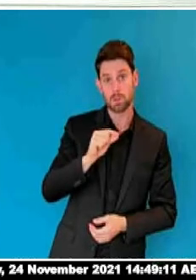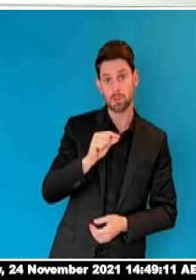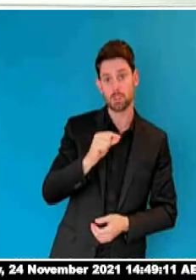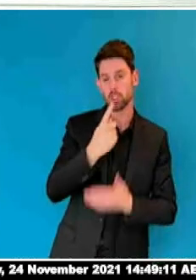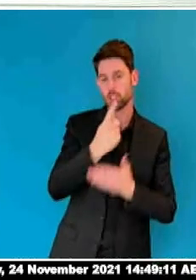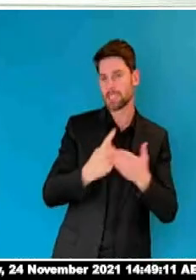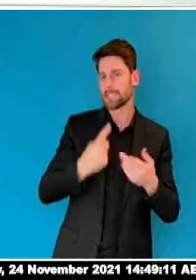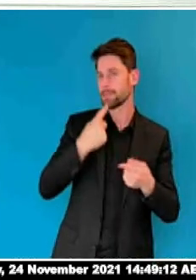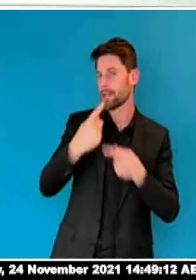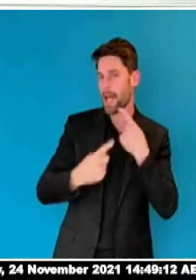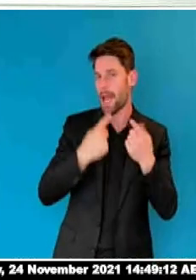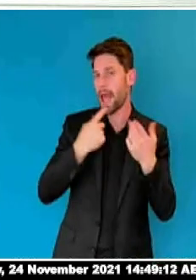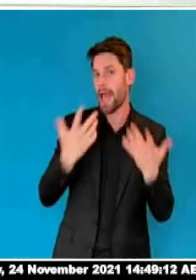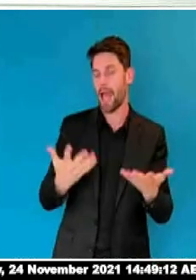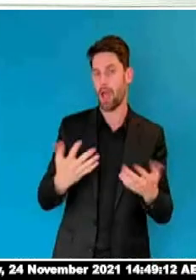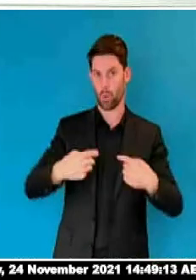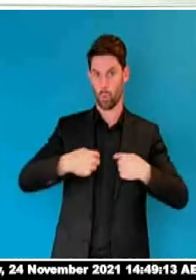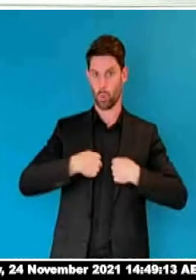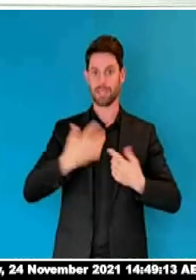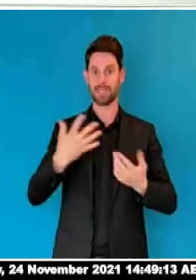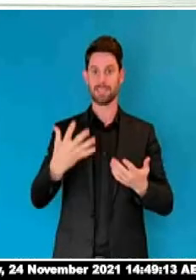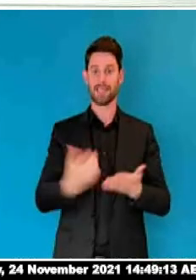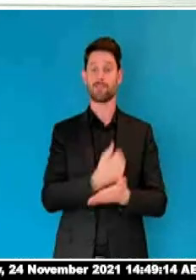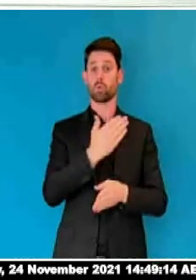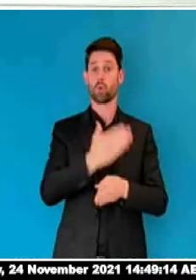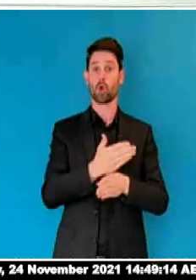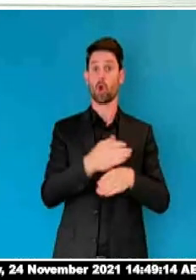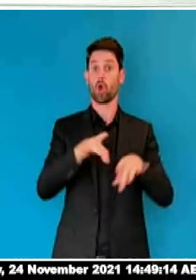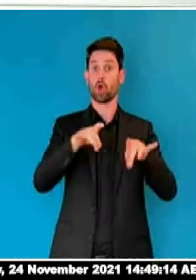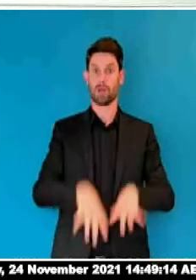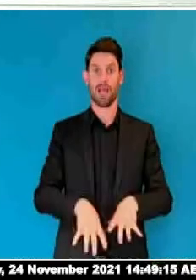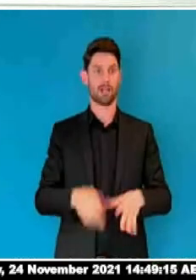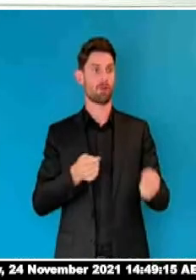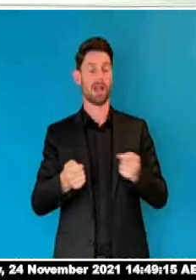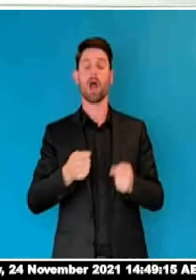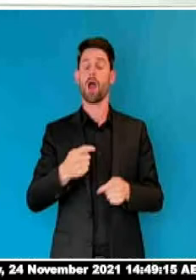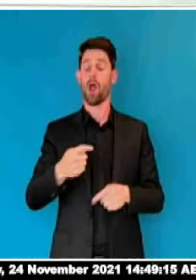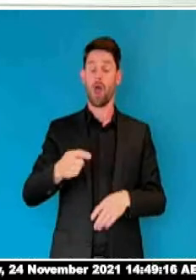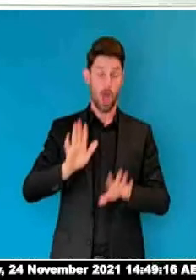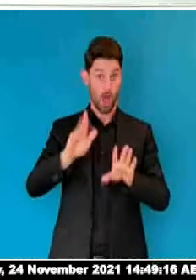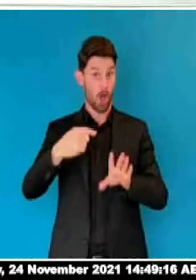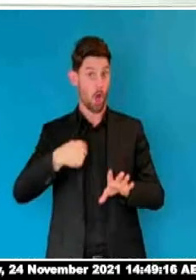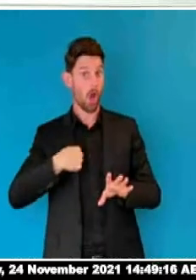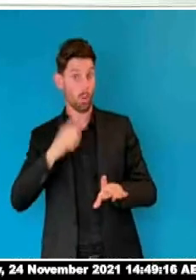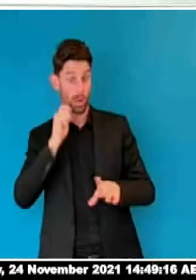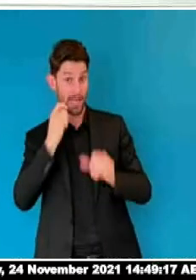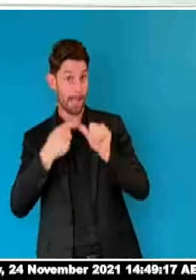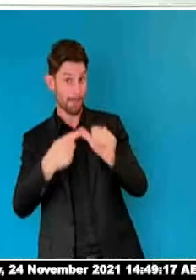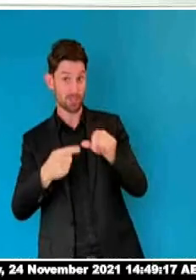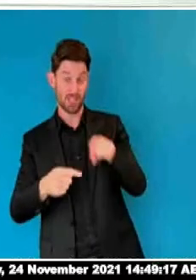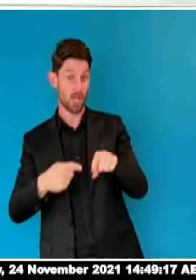explain how Safe Work Australia operates? I will come back to that, Ms Baxter, we've got really limited time.